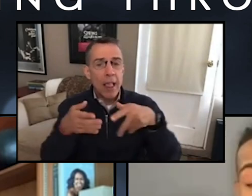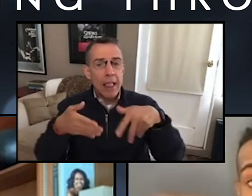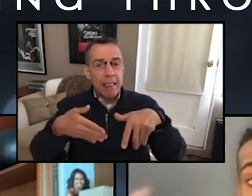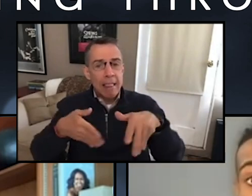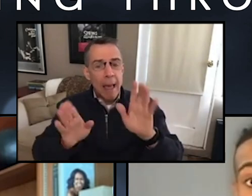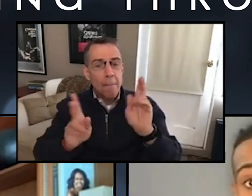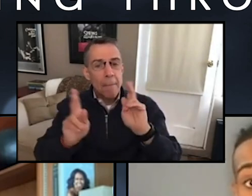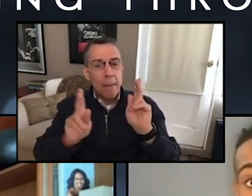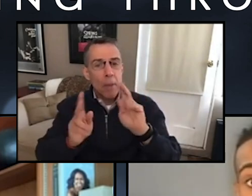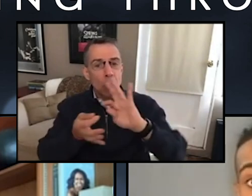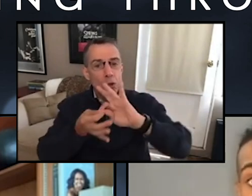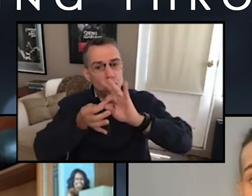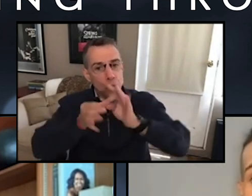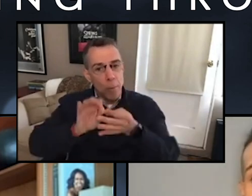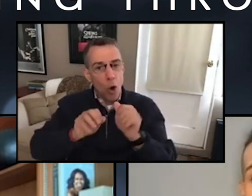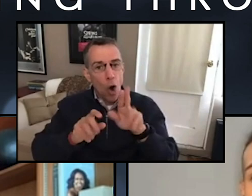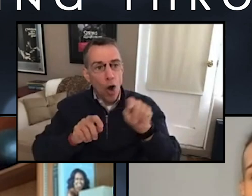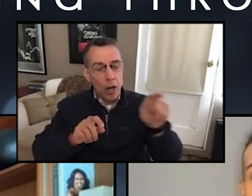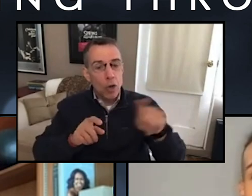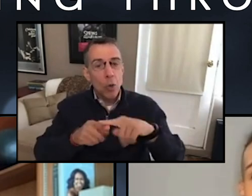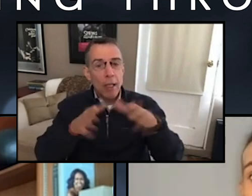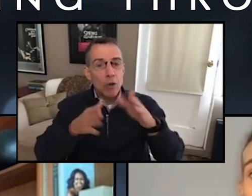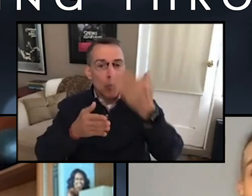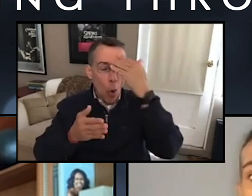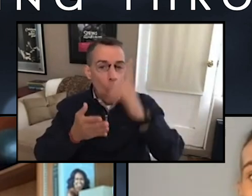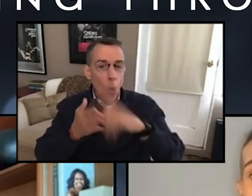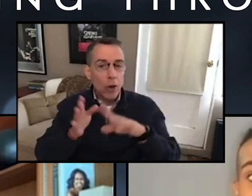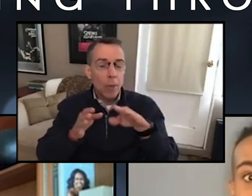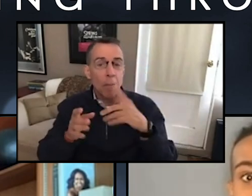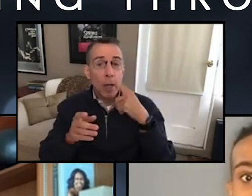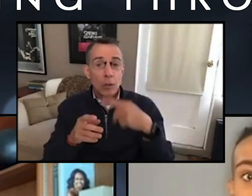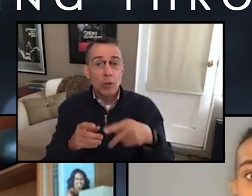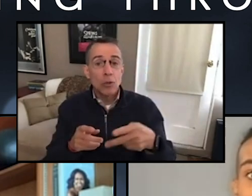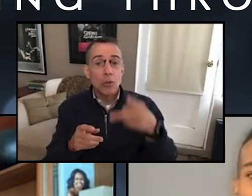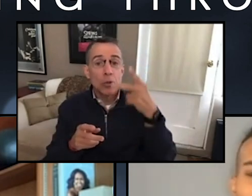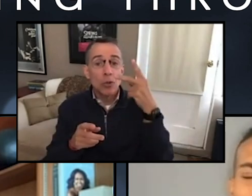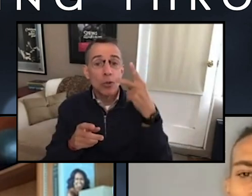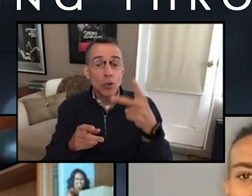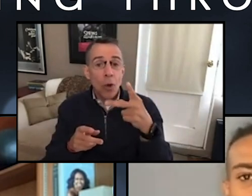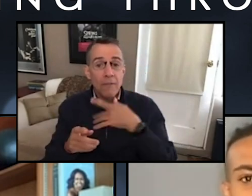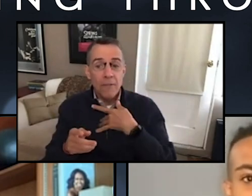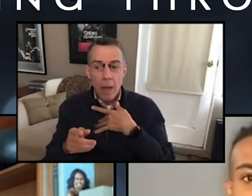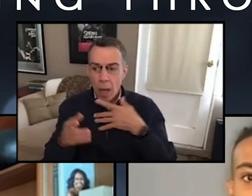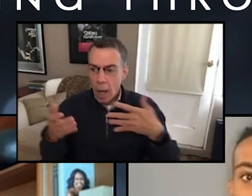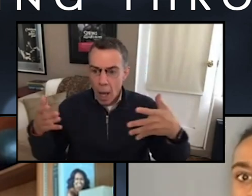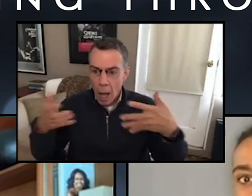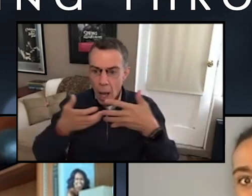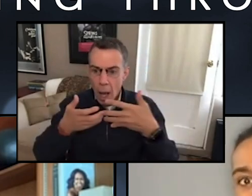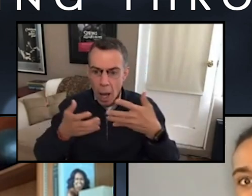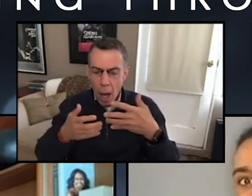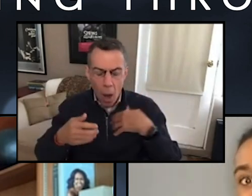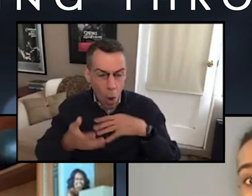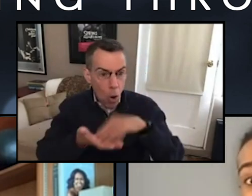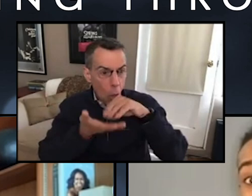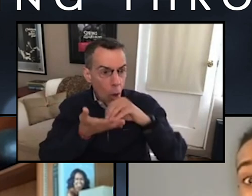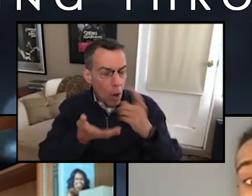to interpret it themselves. Because if like Tupac explained his music, you'd feel like, "oh I thought I allready knew Tupac." Something like that. So like for